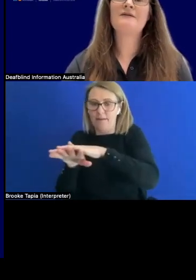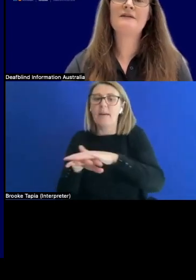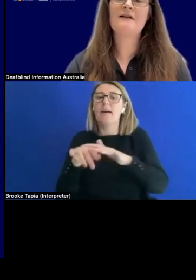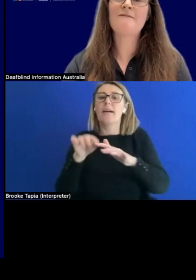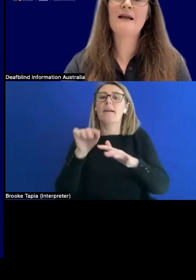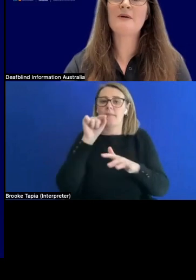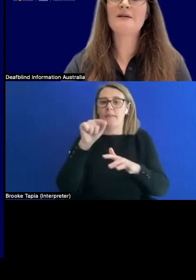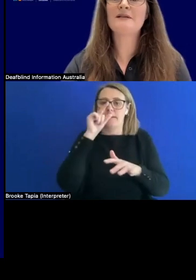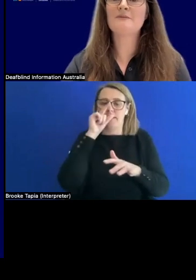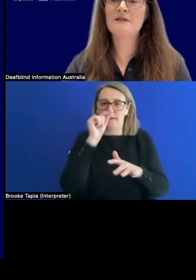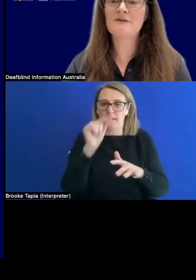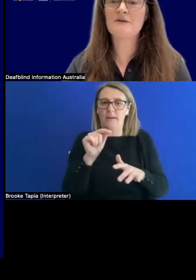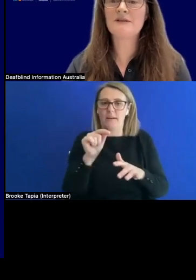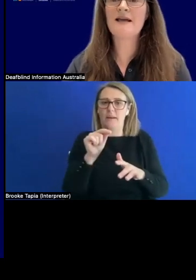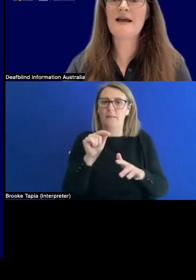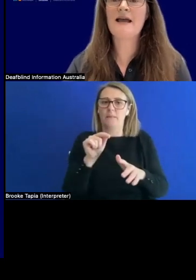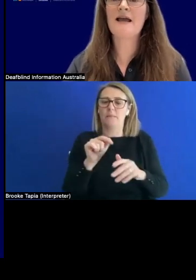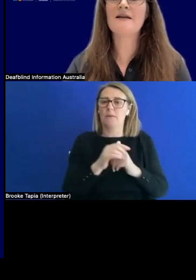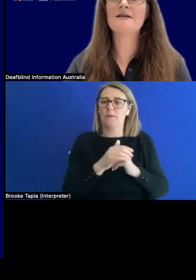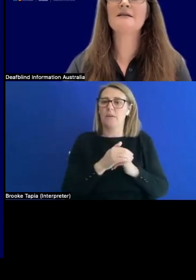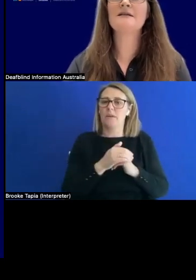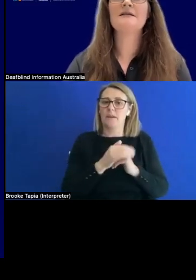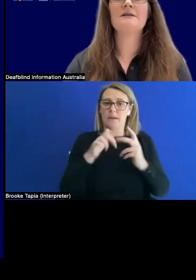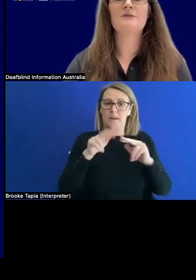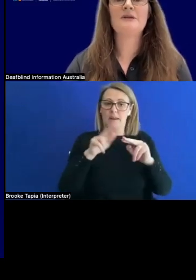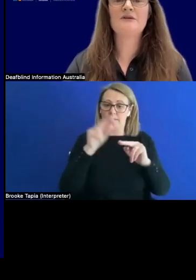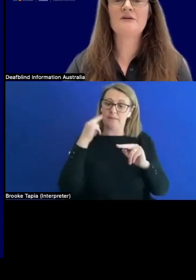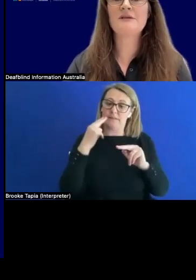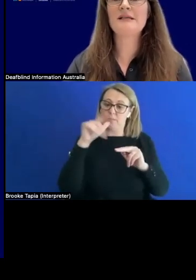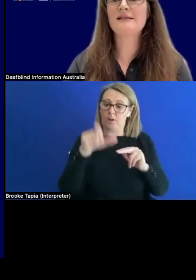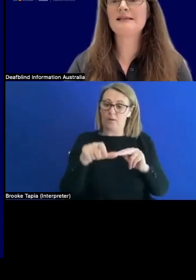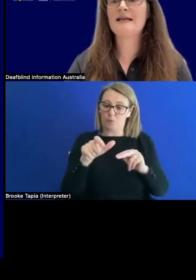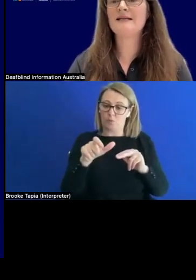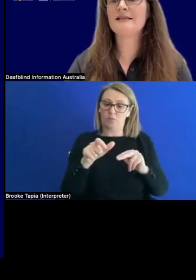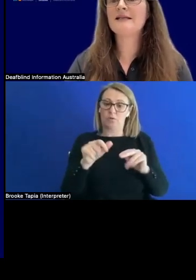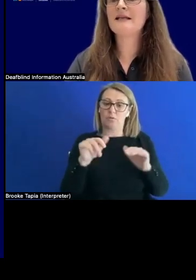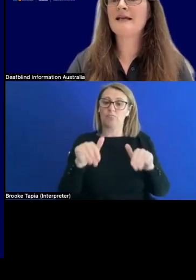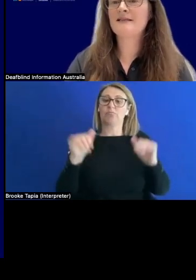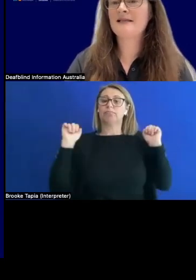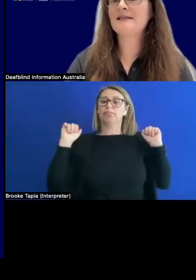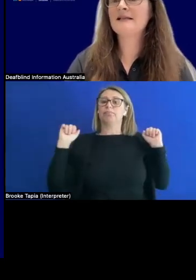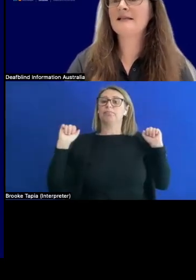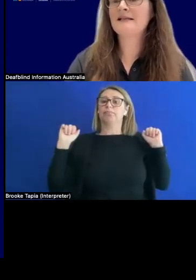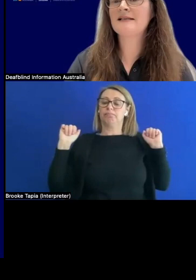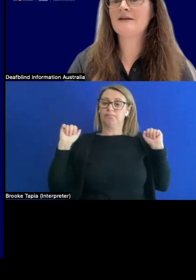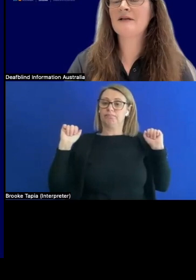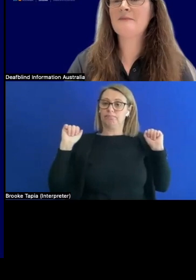if the deafblind withdraws their hand and withdraws consent, that doesn’t necessarily